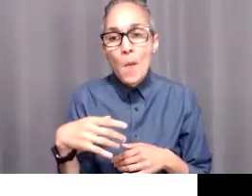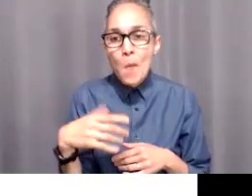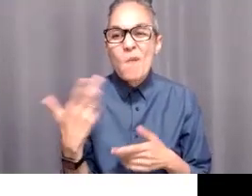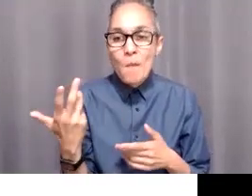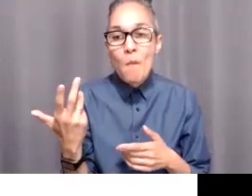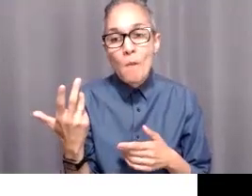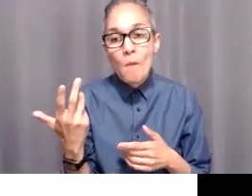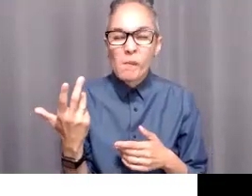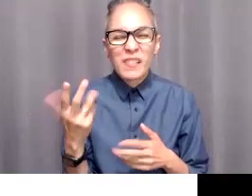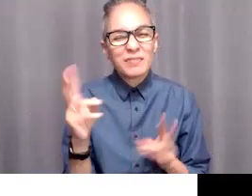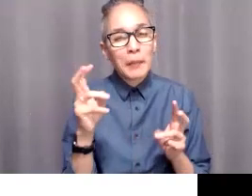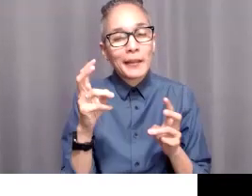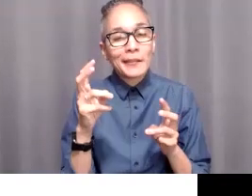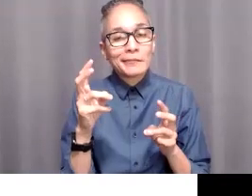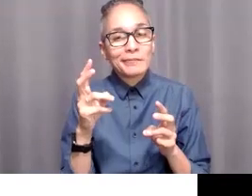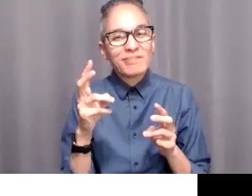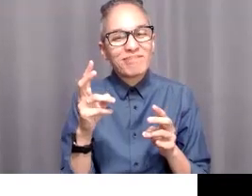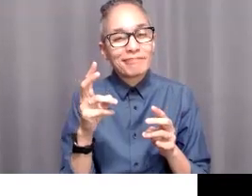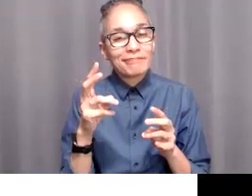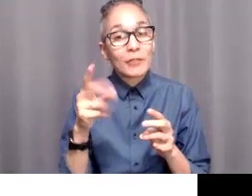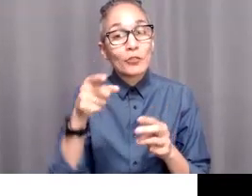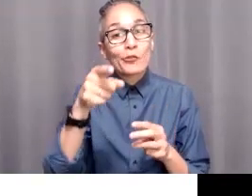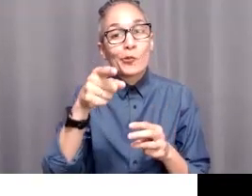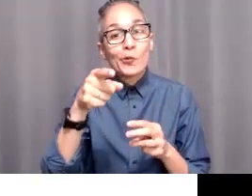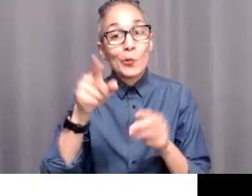maybe have like a summary of what was talked about in the discussion.